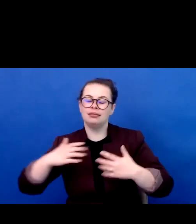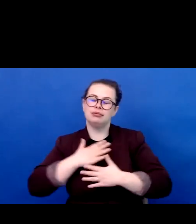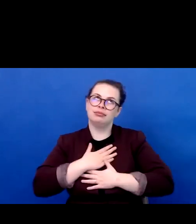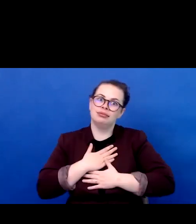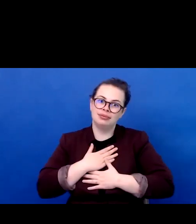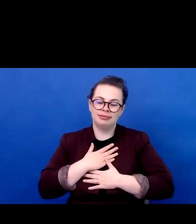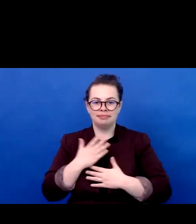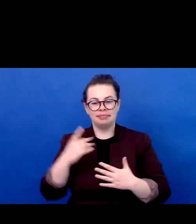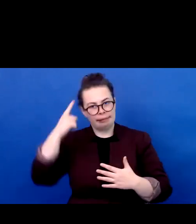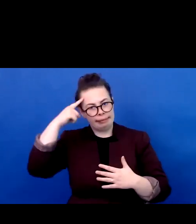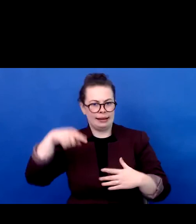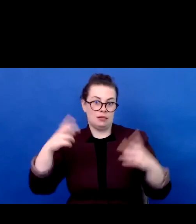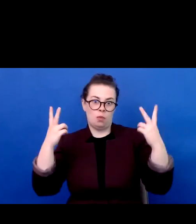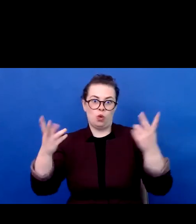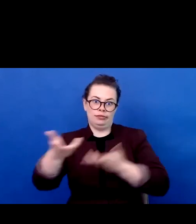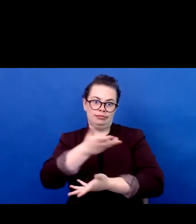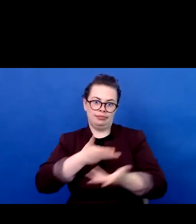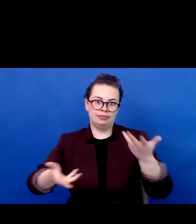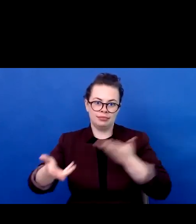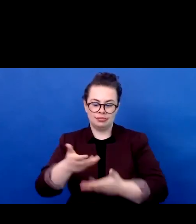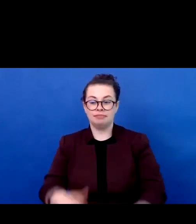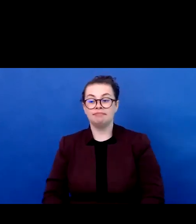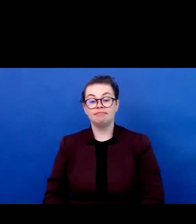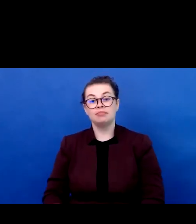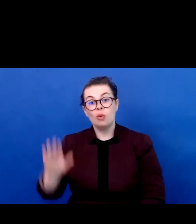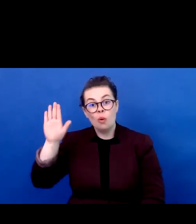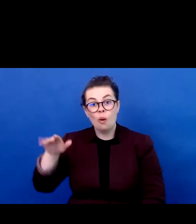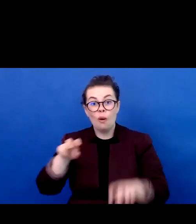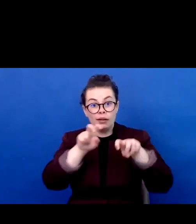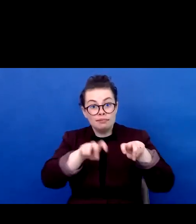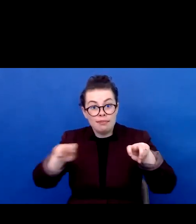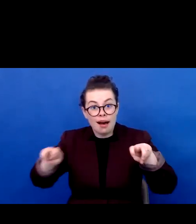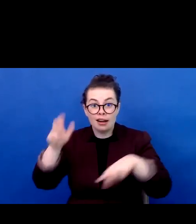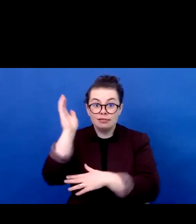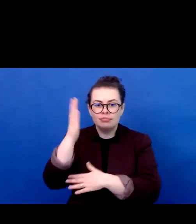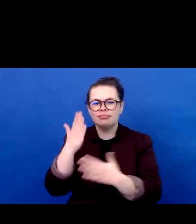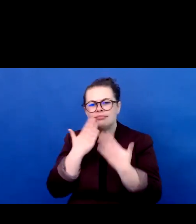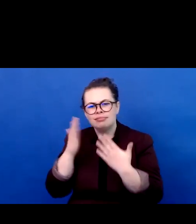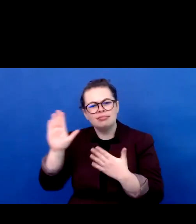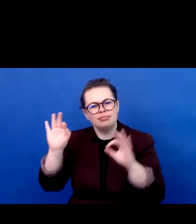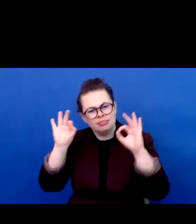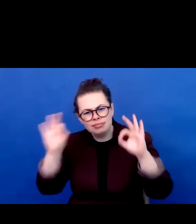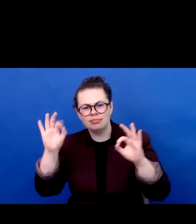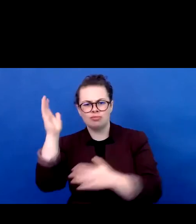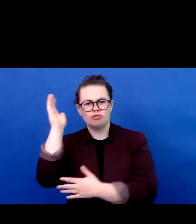to thank the panelists for their excellent presentations and meaningful recommendations